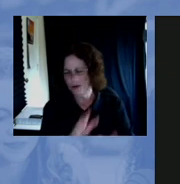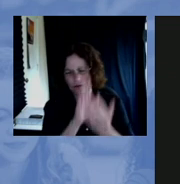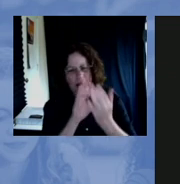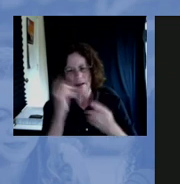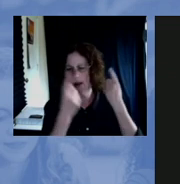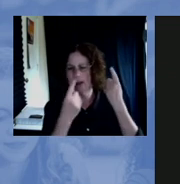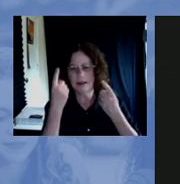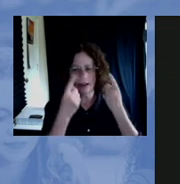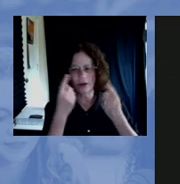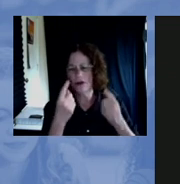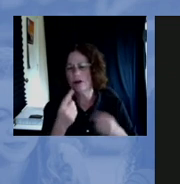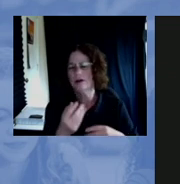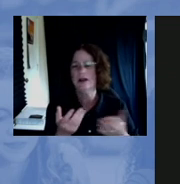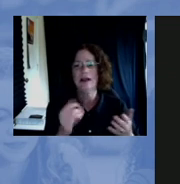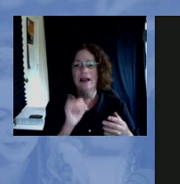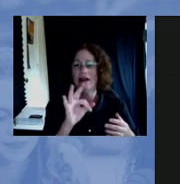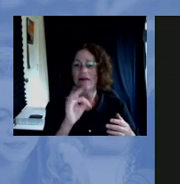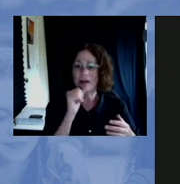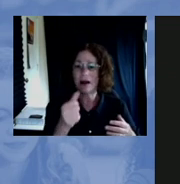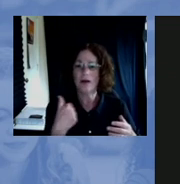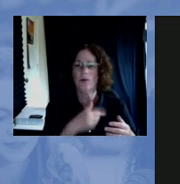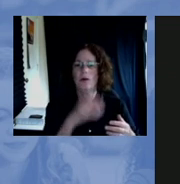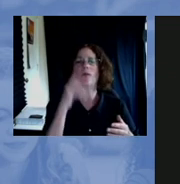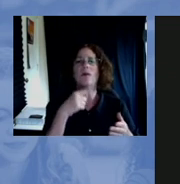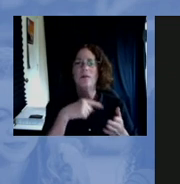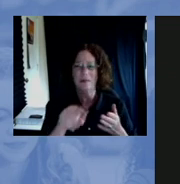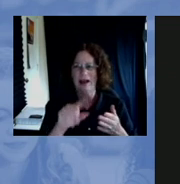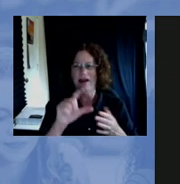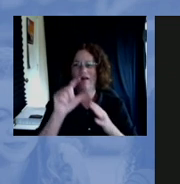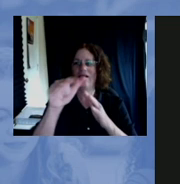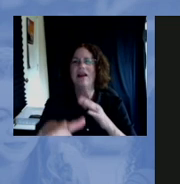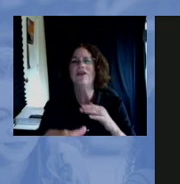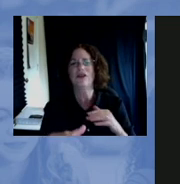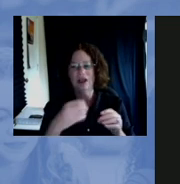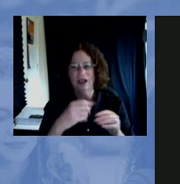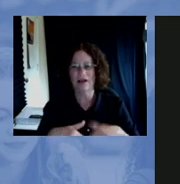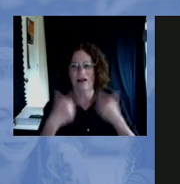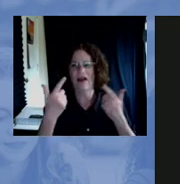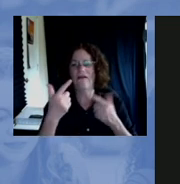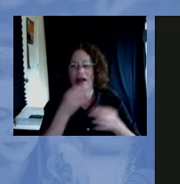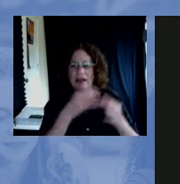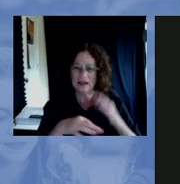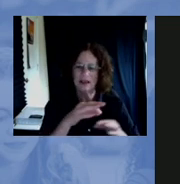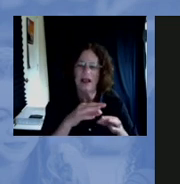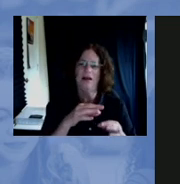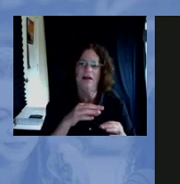OTHERWISE, WE WILL BE PAYING AT A PREMIUM LATER IN LIFE RATHER THAN AT A DISCOUNT THROUGH